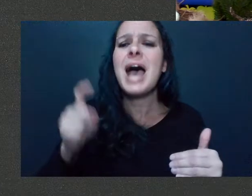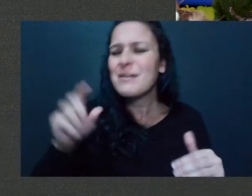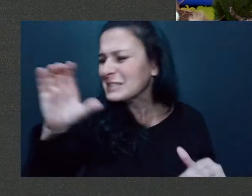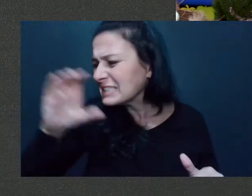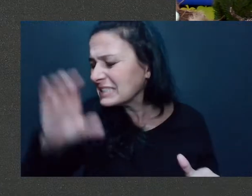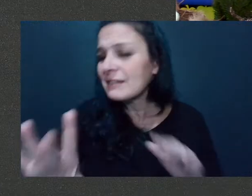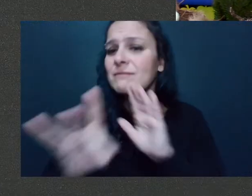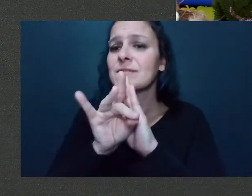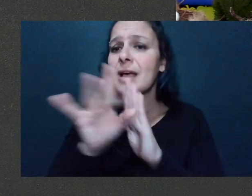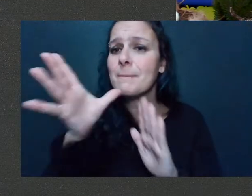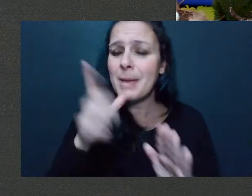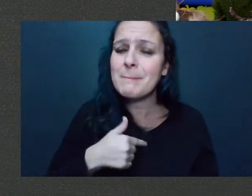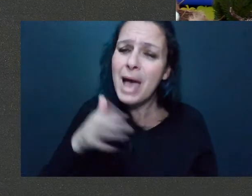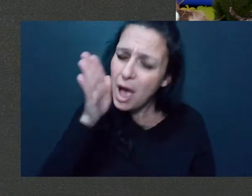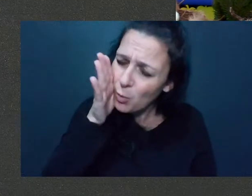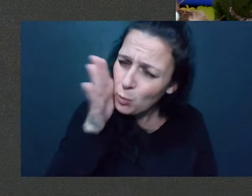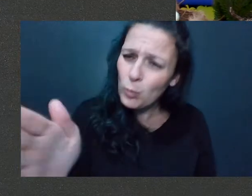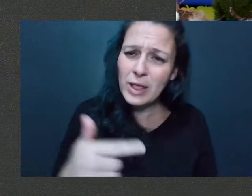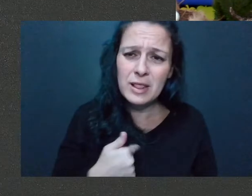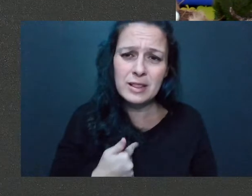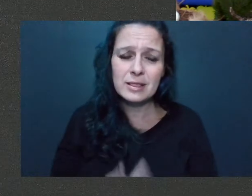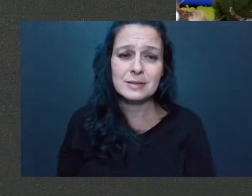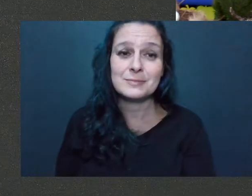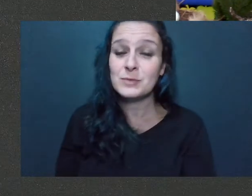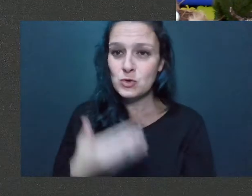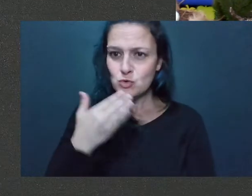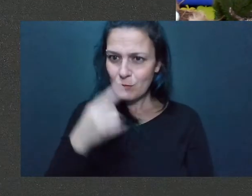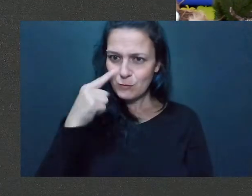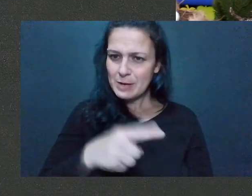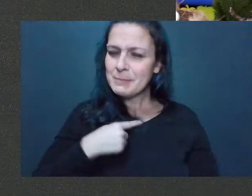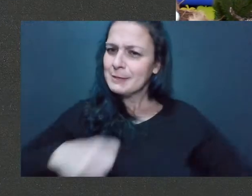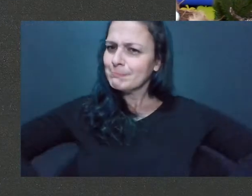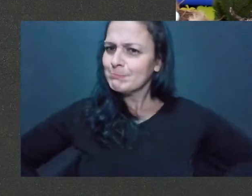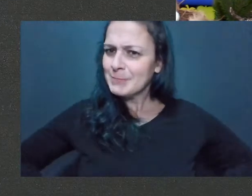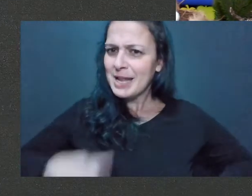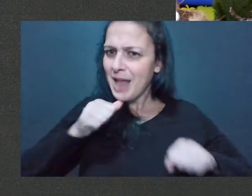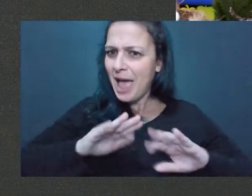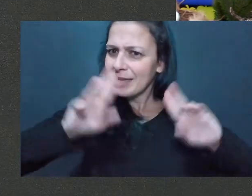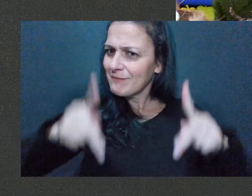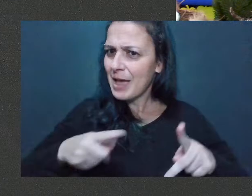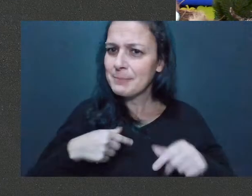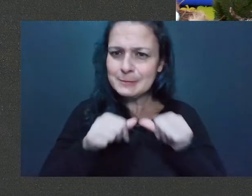"I will, I will." Good for him. He is not giving up.